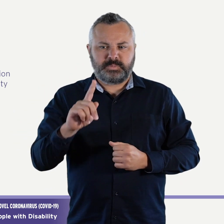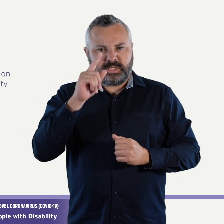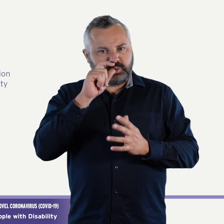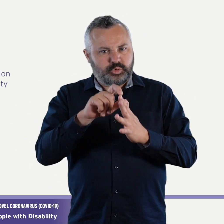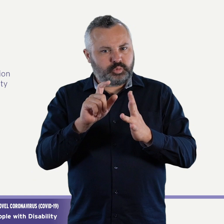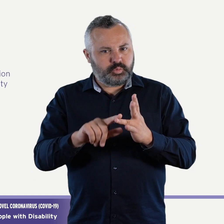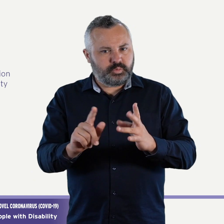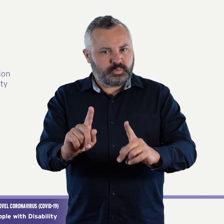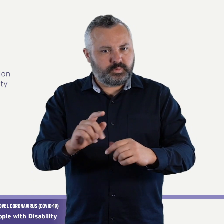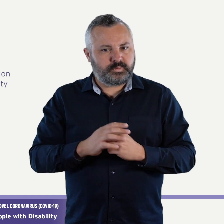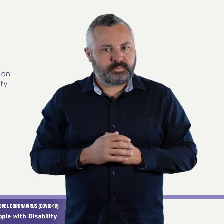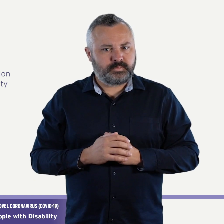What we can do: